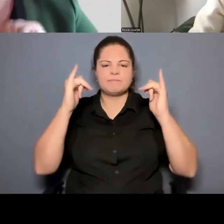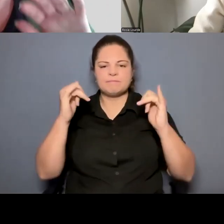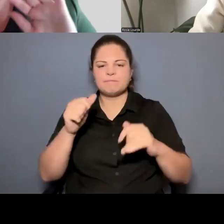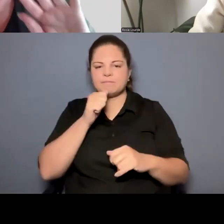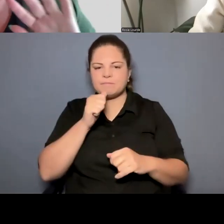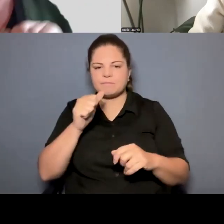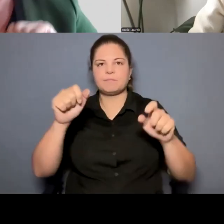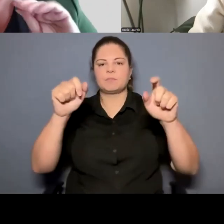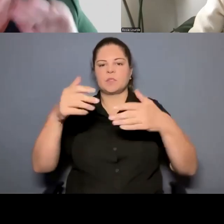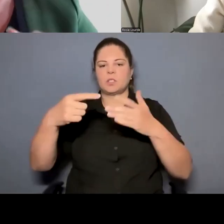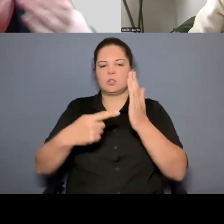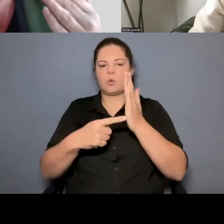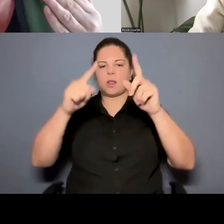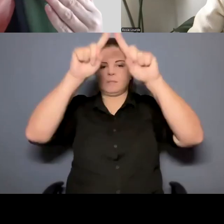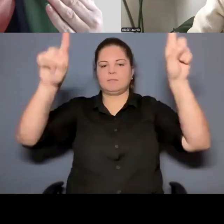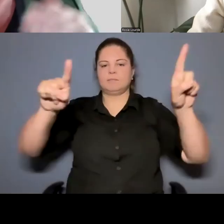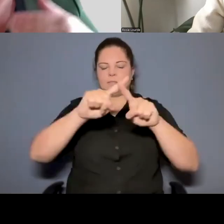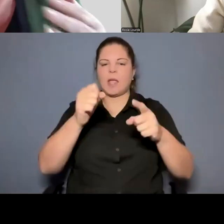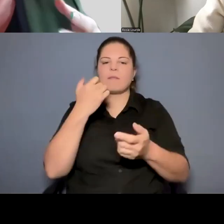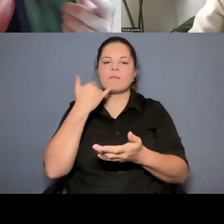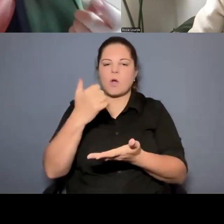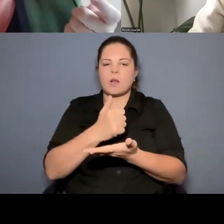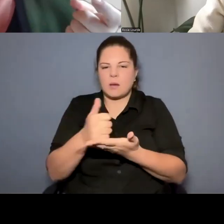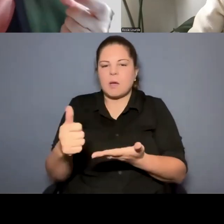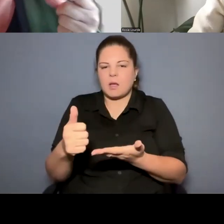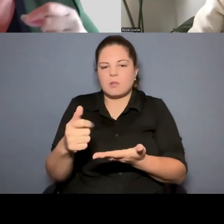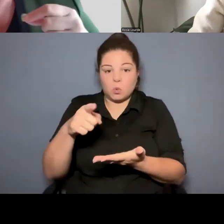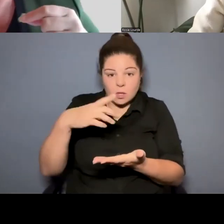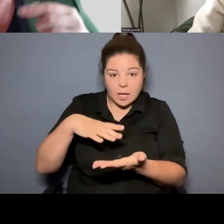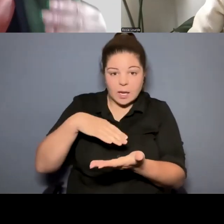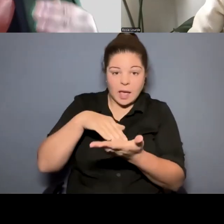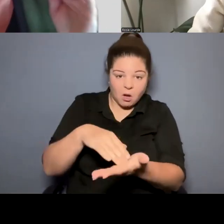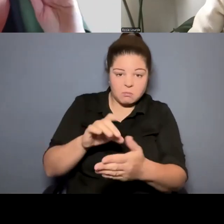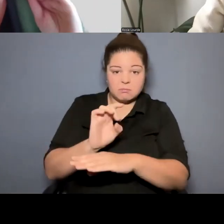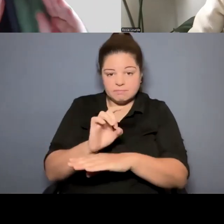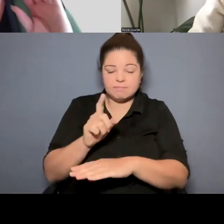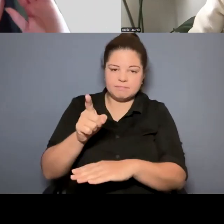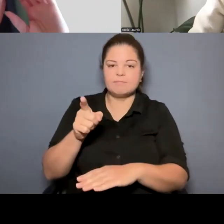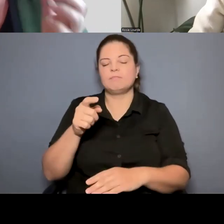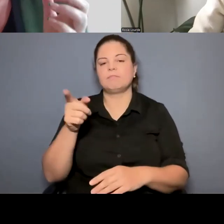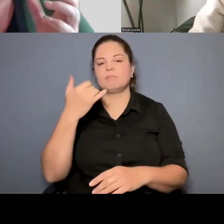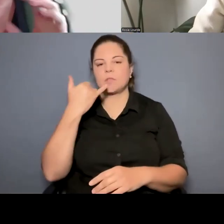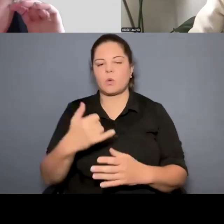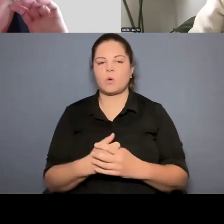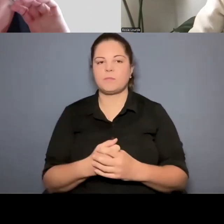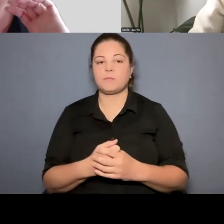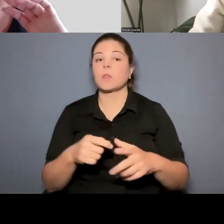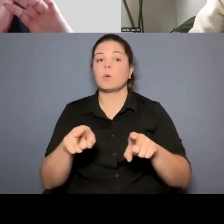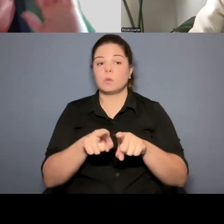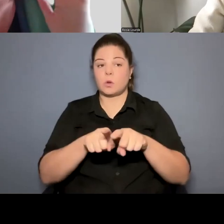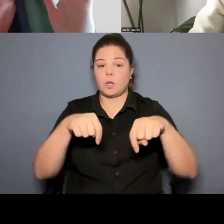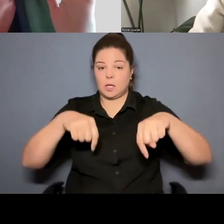so people can call them. We on the Creative Workplaces website have a spot specifically that